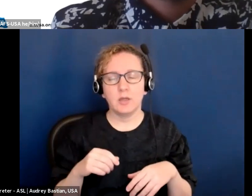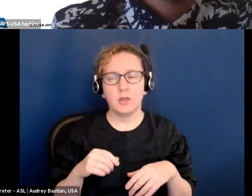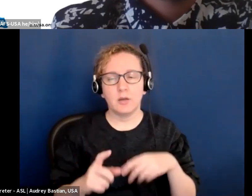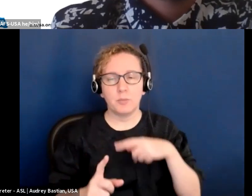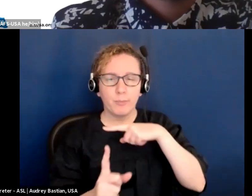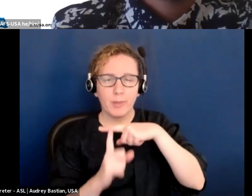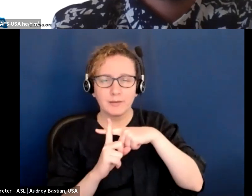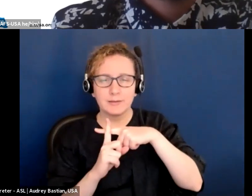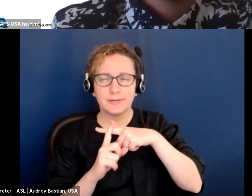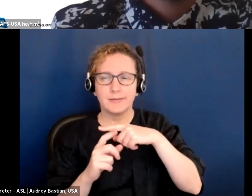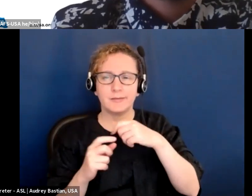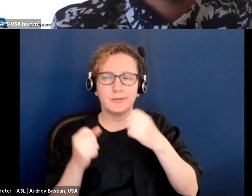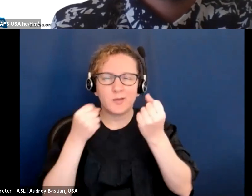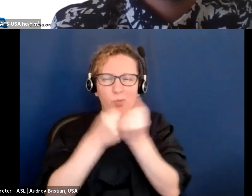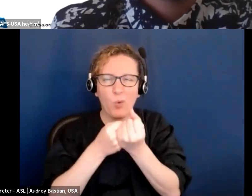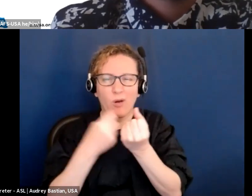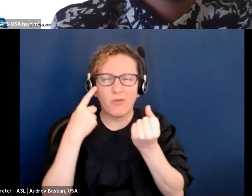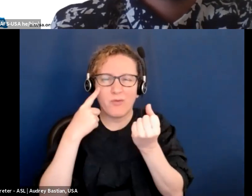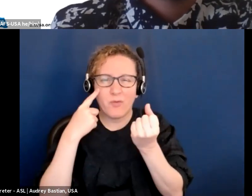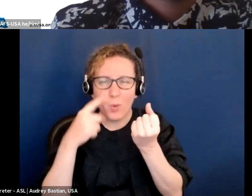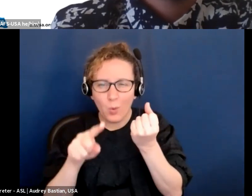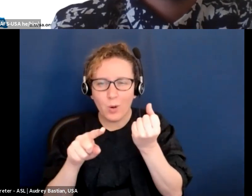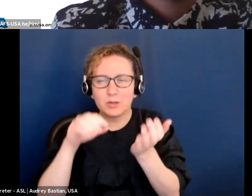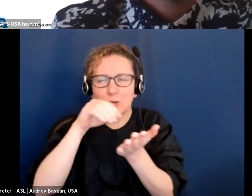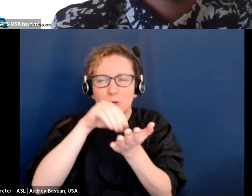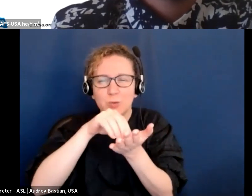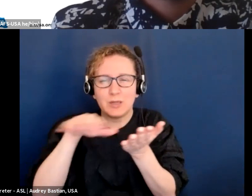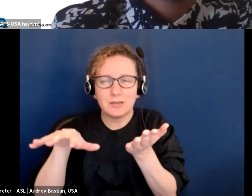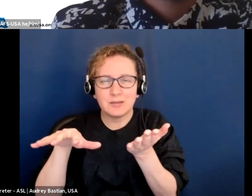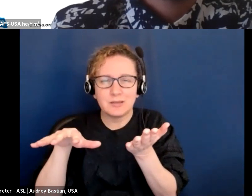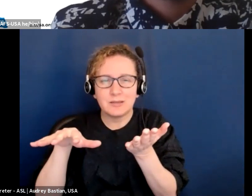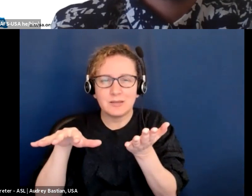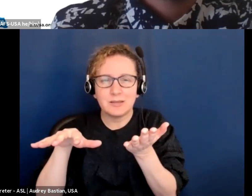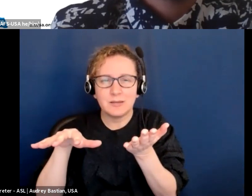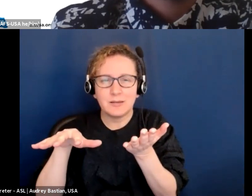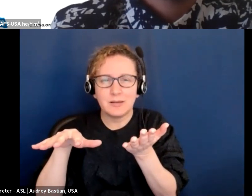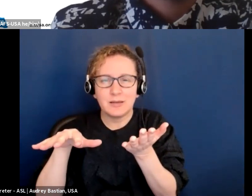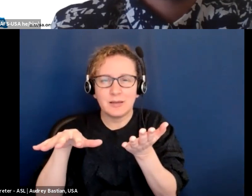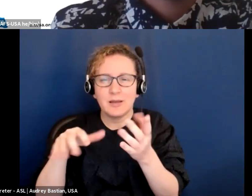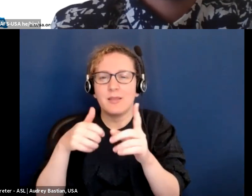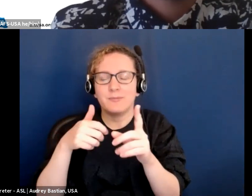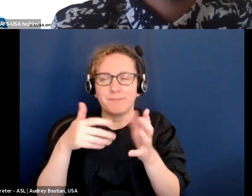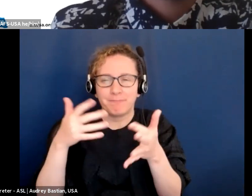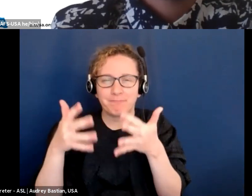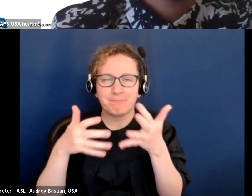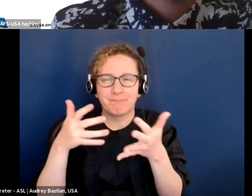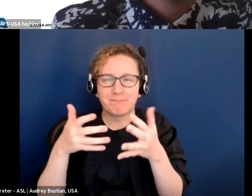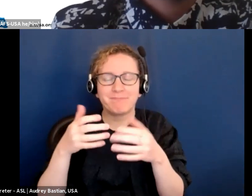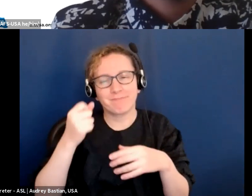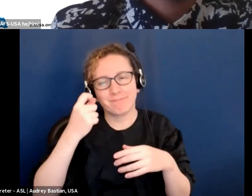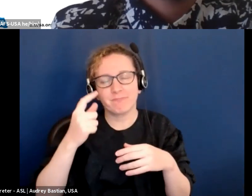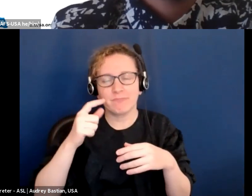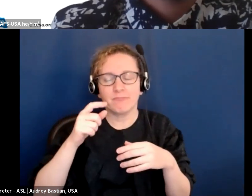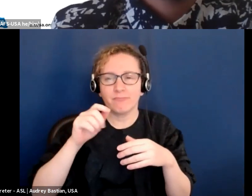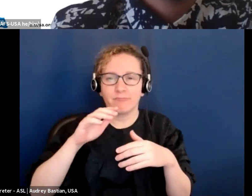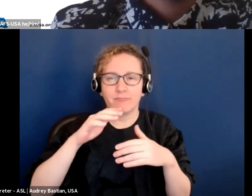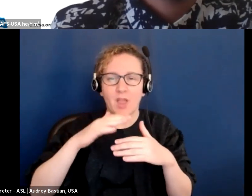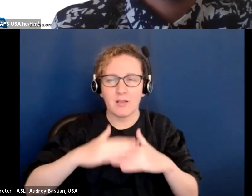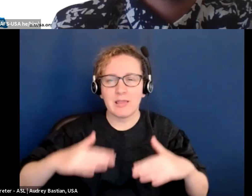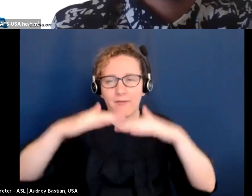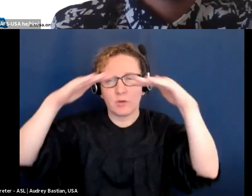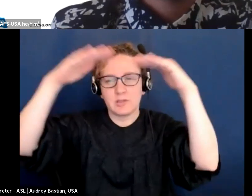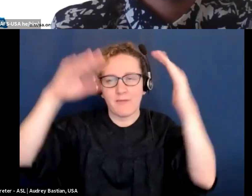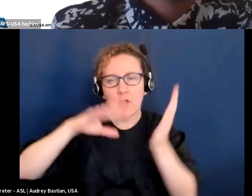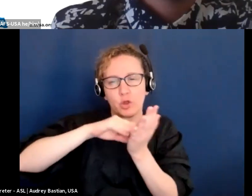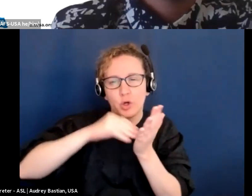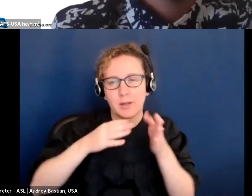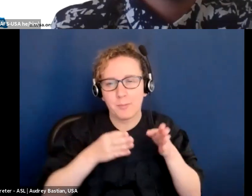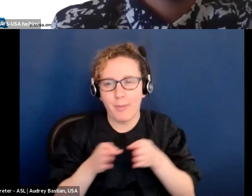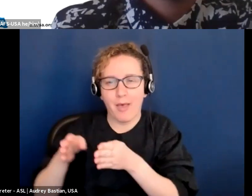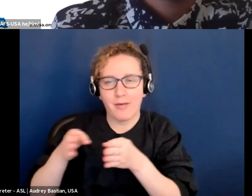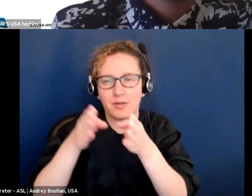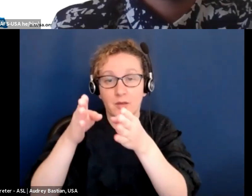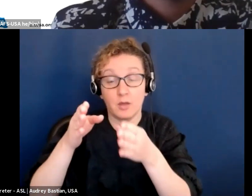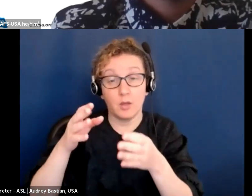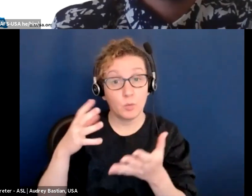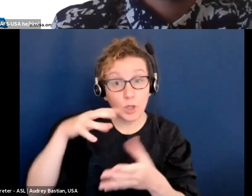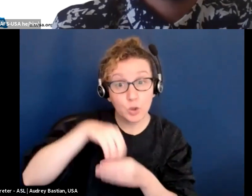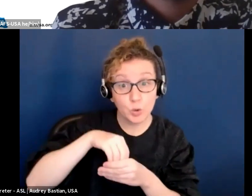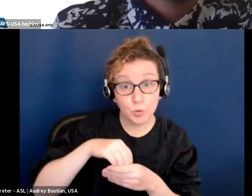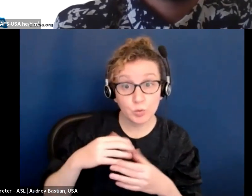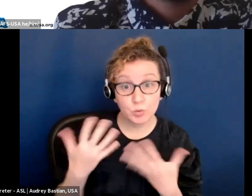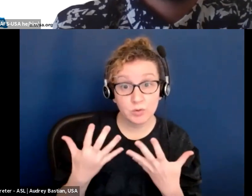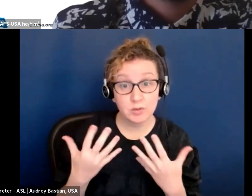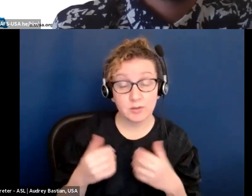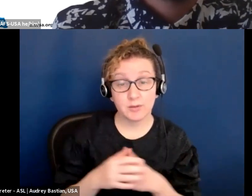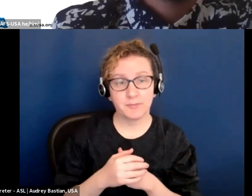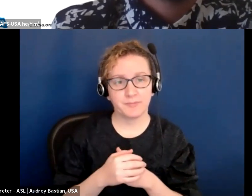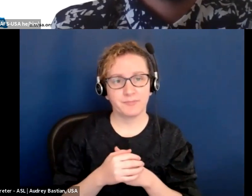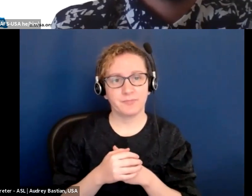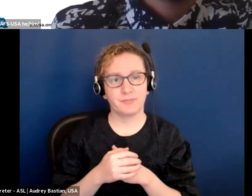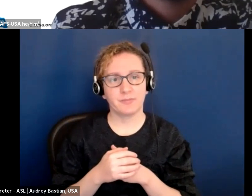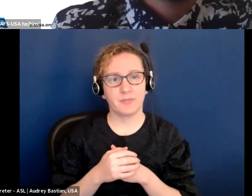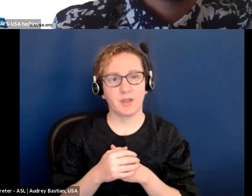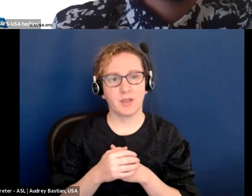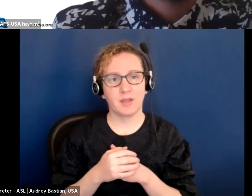support for students who are on all levels of the learning path. That includes any challenges